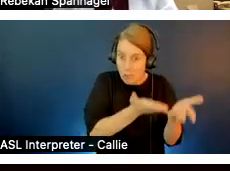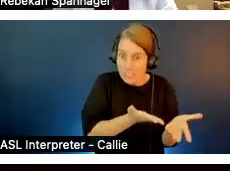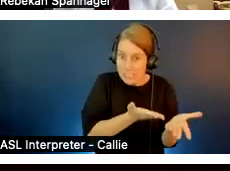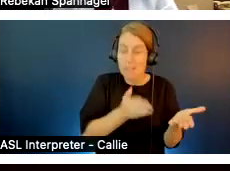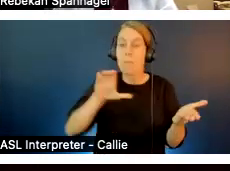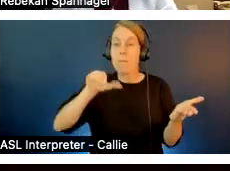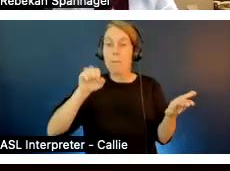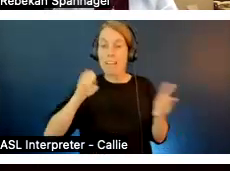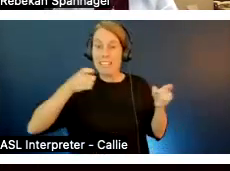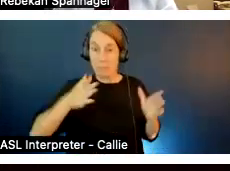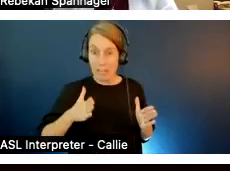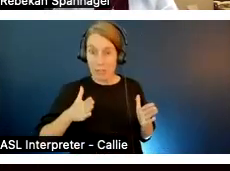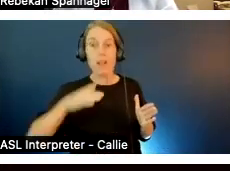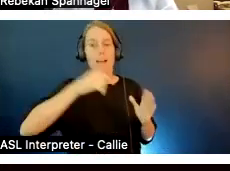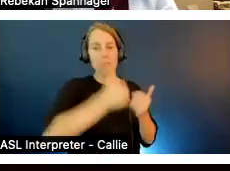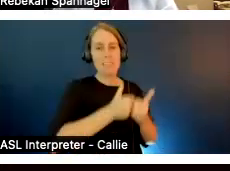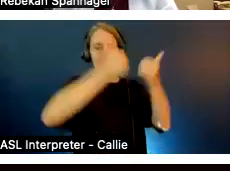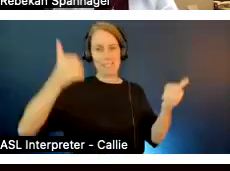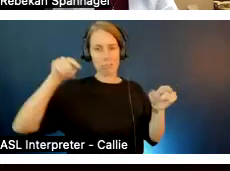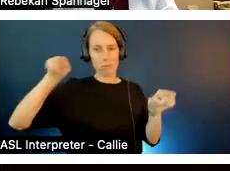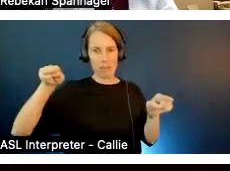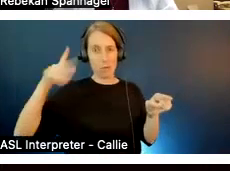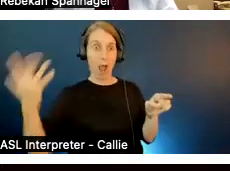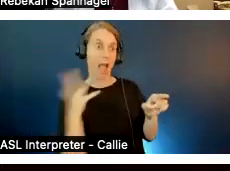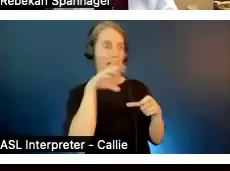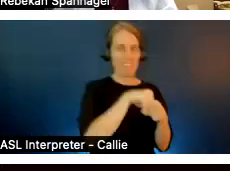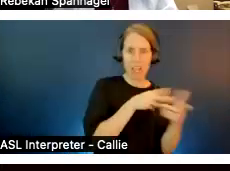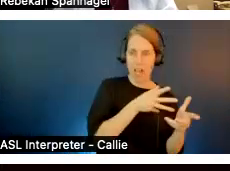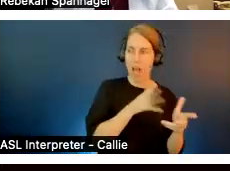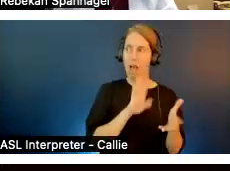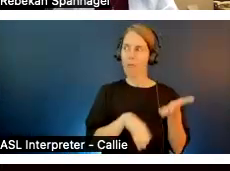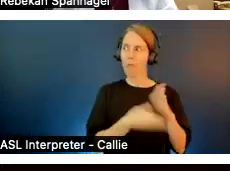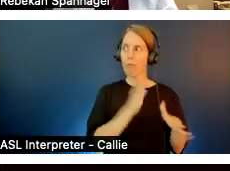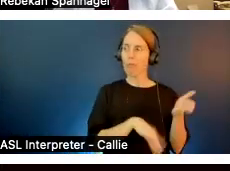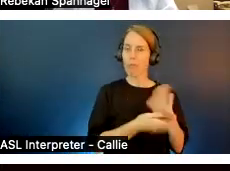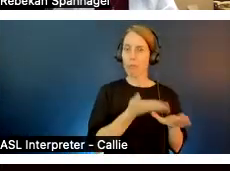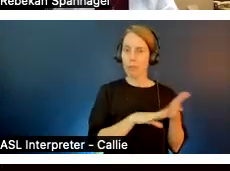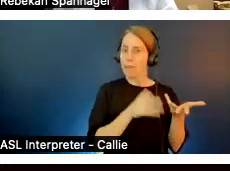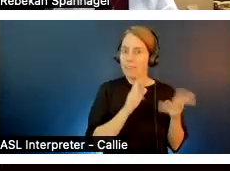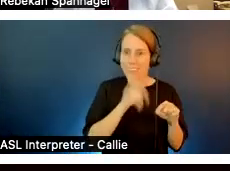it enables the case manager to be a little more independent in their analysis of whether or not